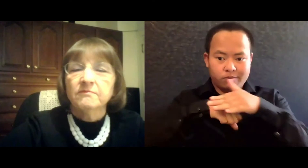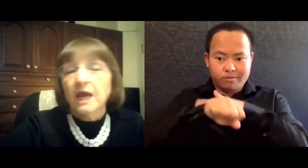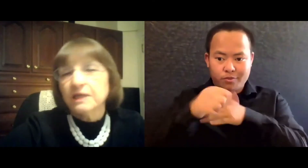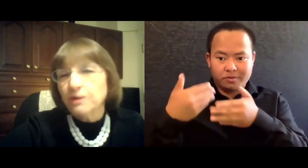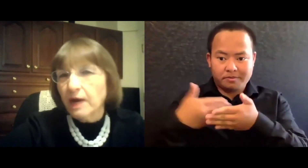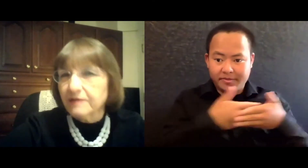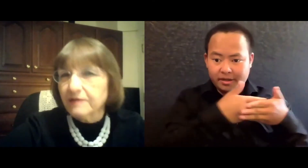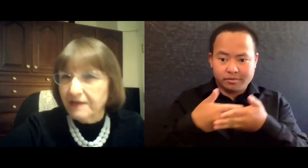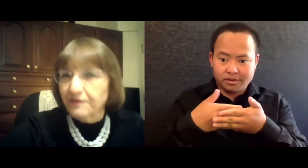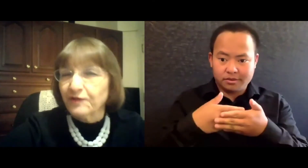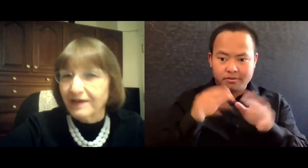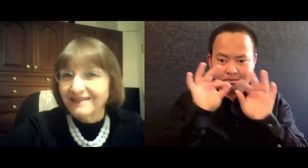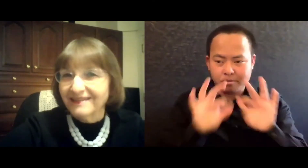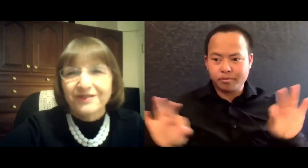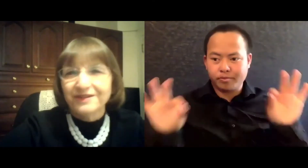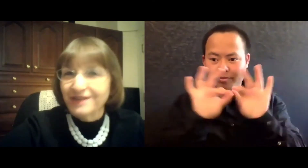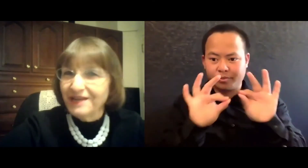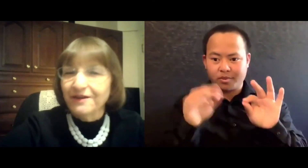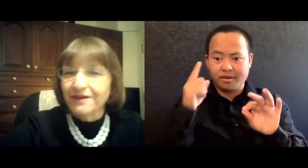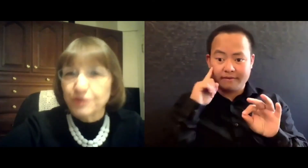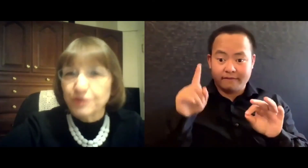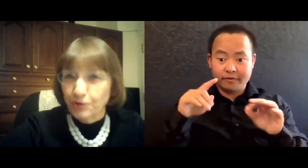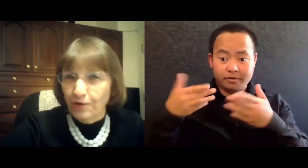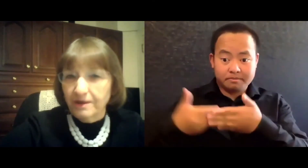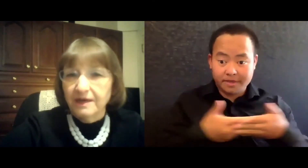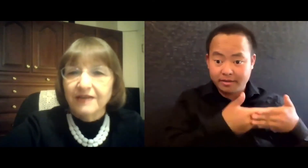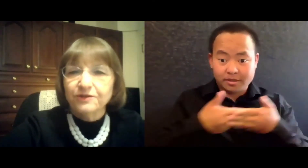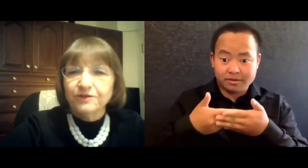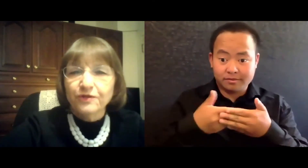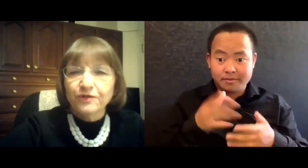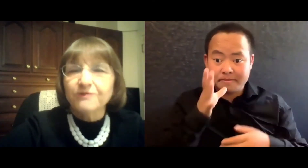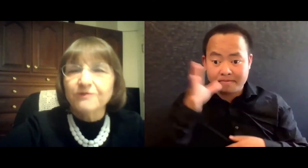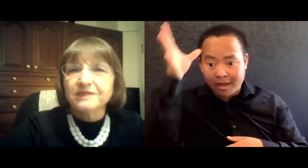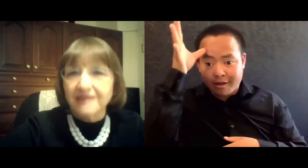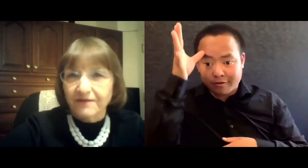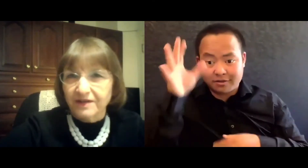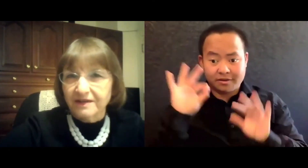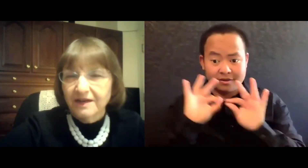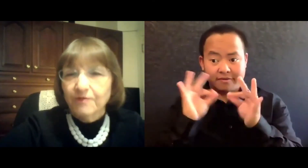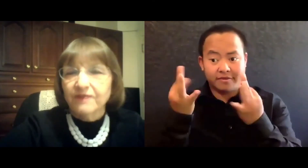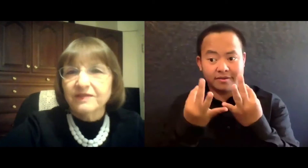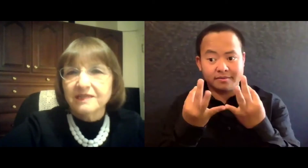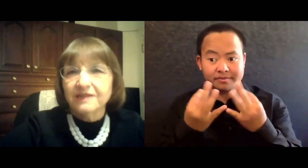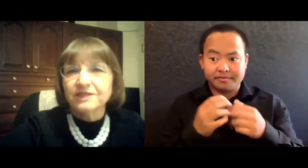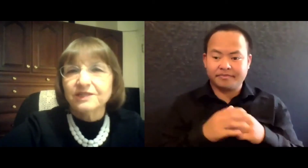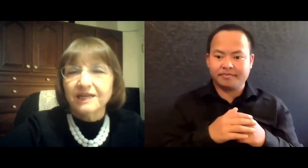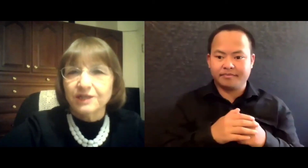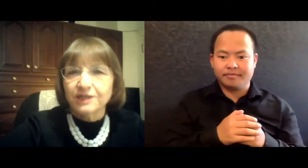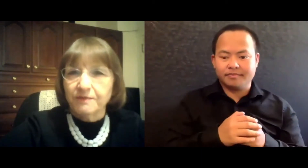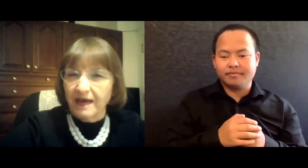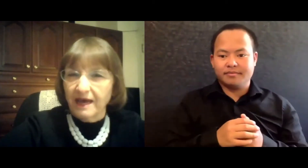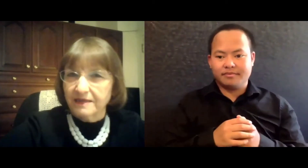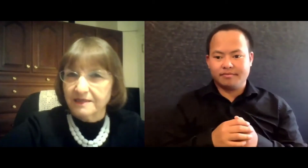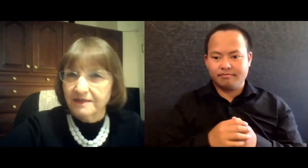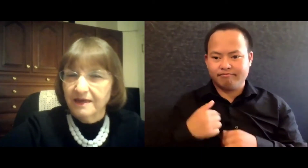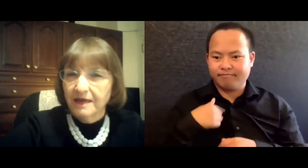And so I will never forget the day of joy in 2007 when this legislation passed,